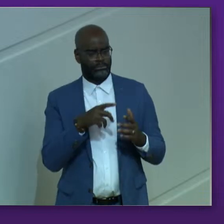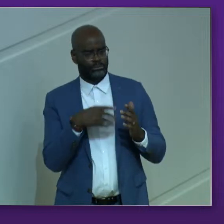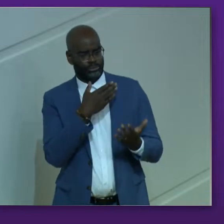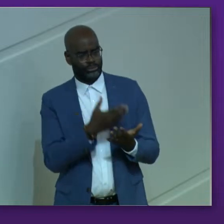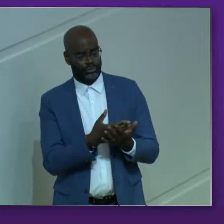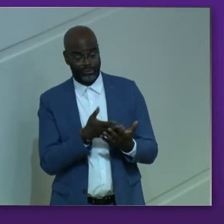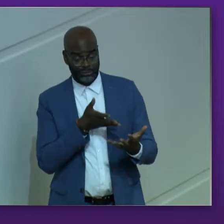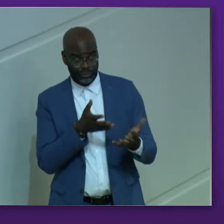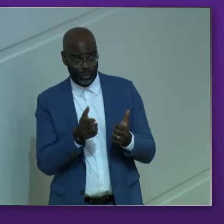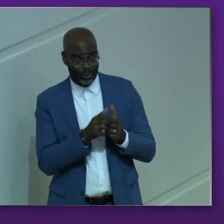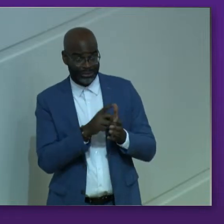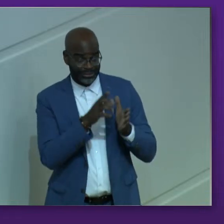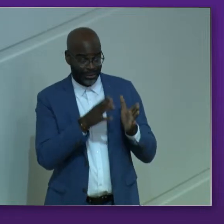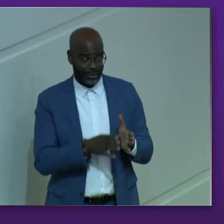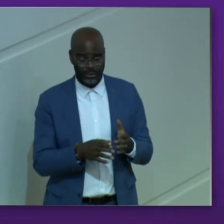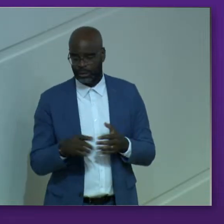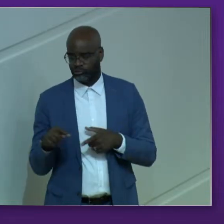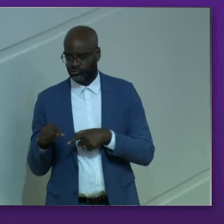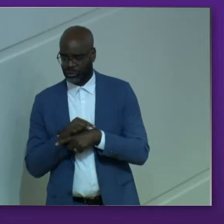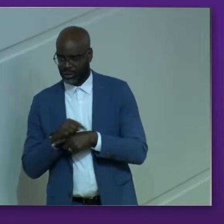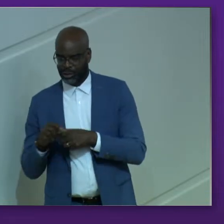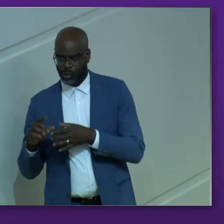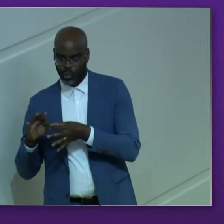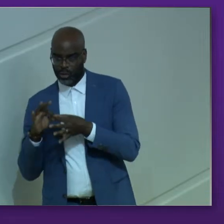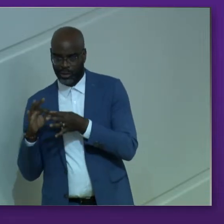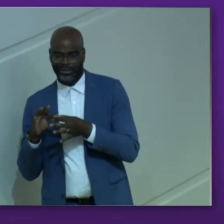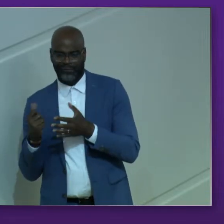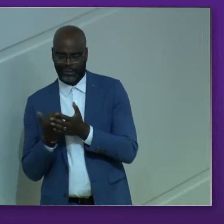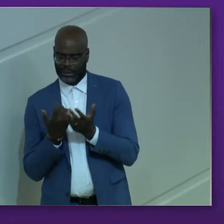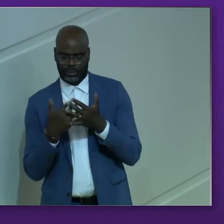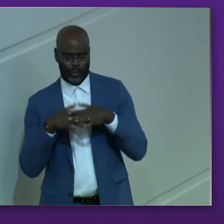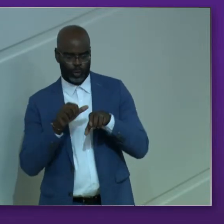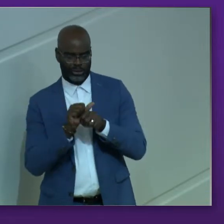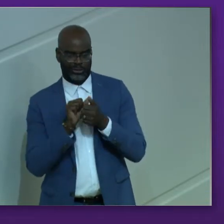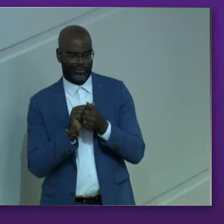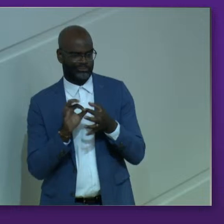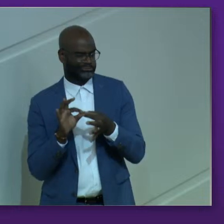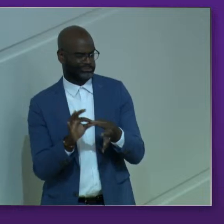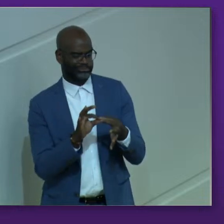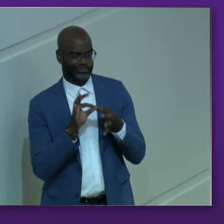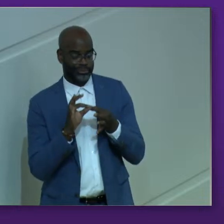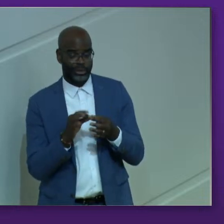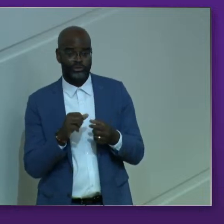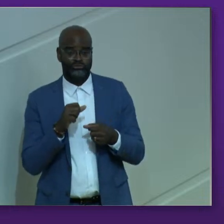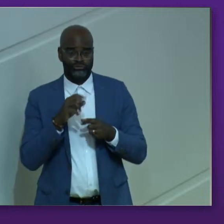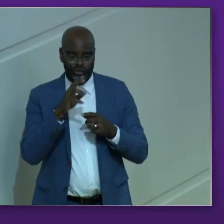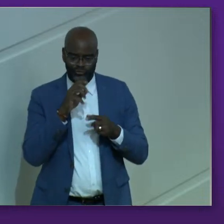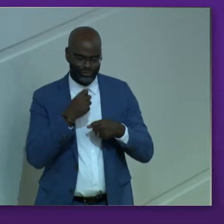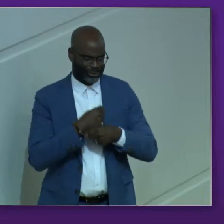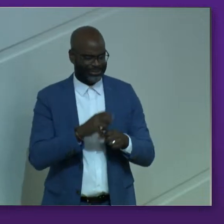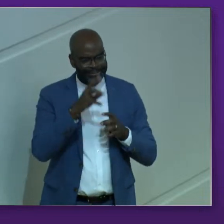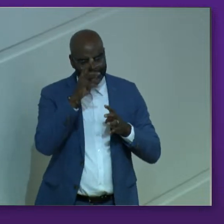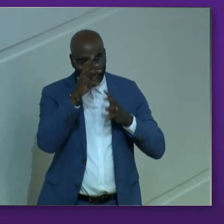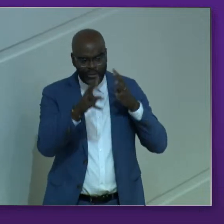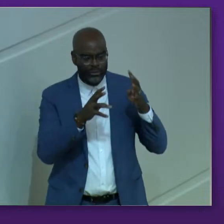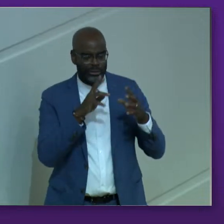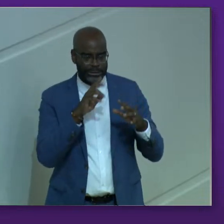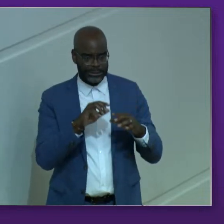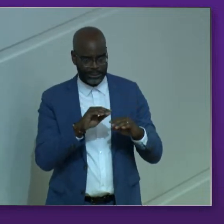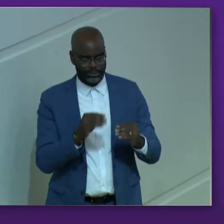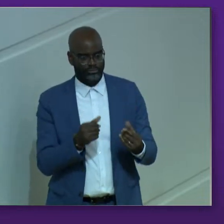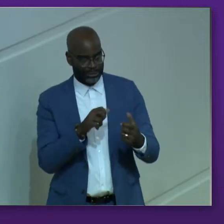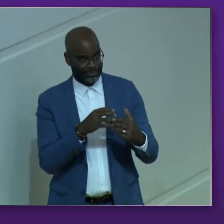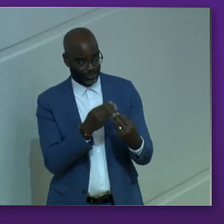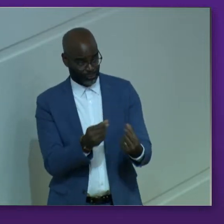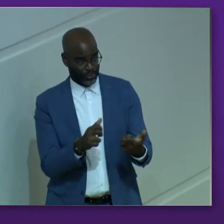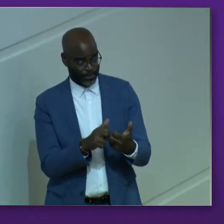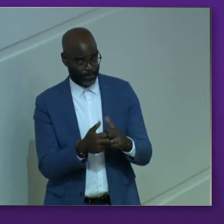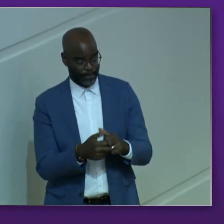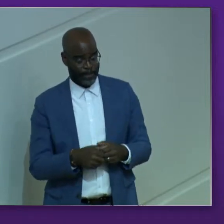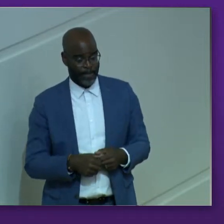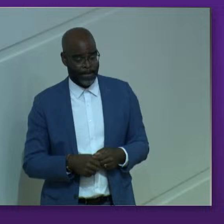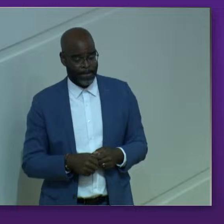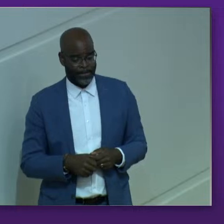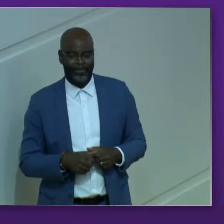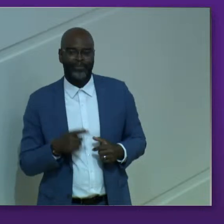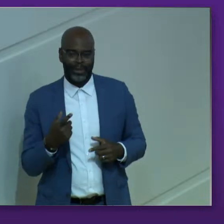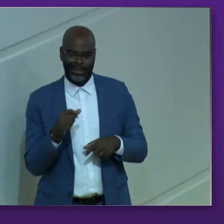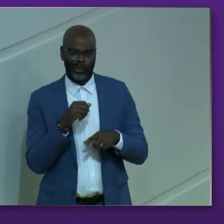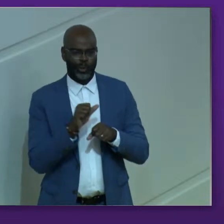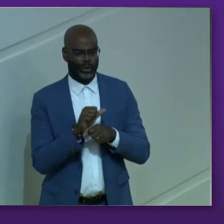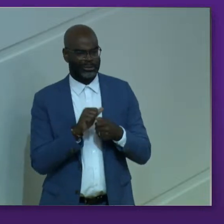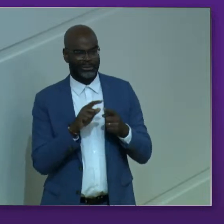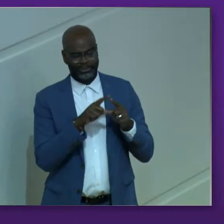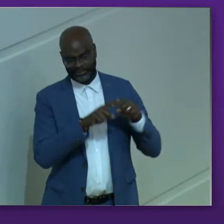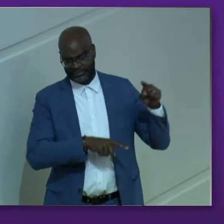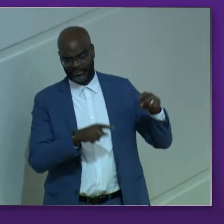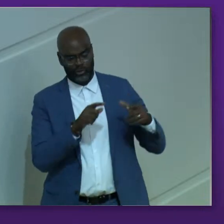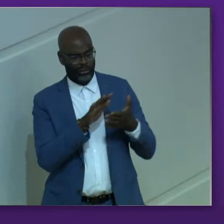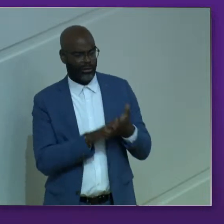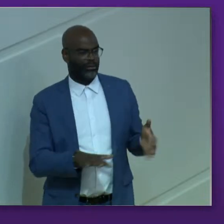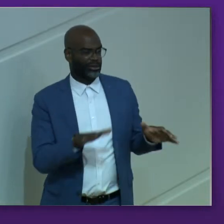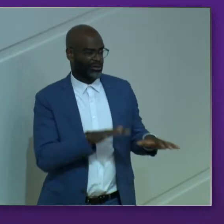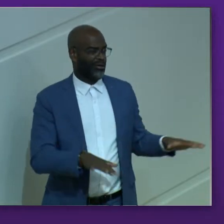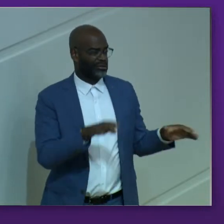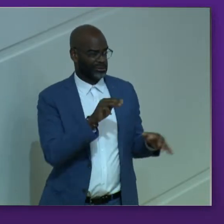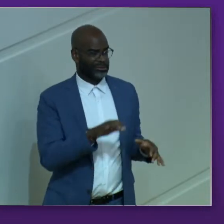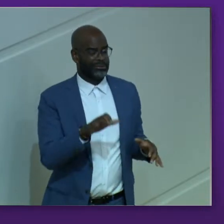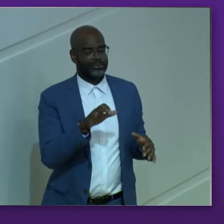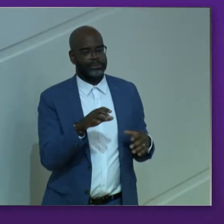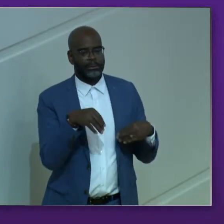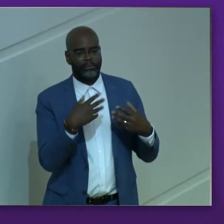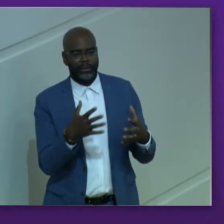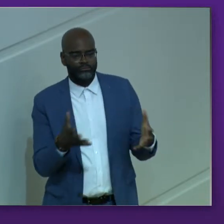EXPERTISE TO A ROBUST THOROUGH